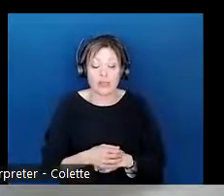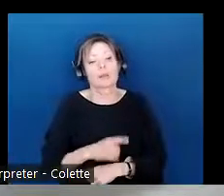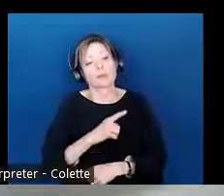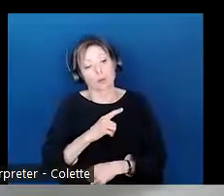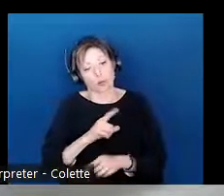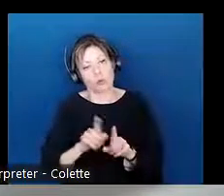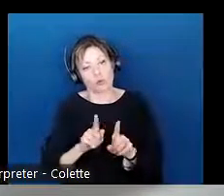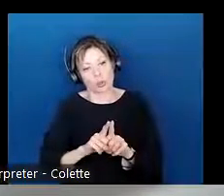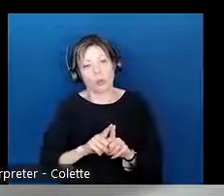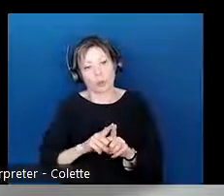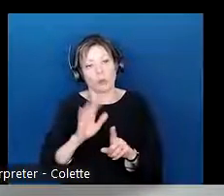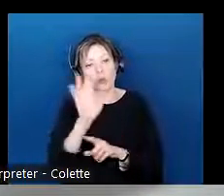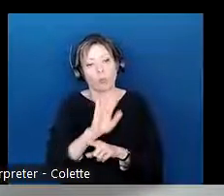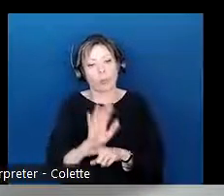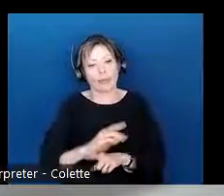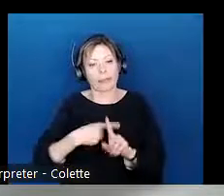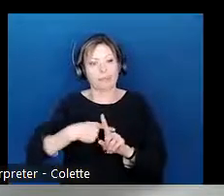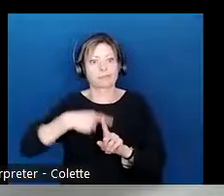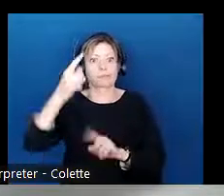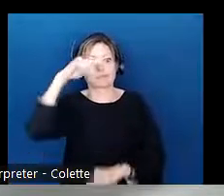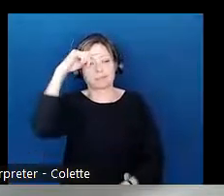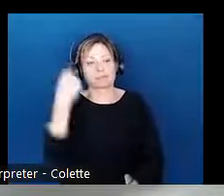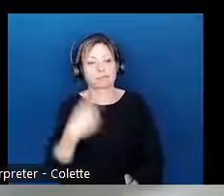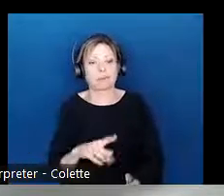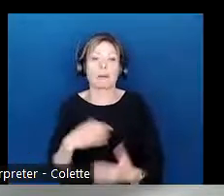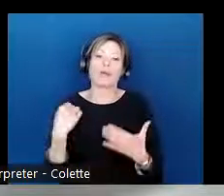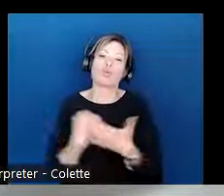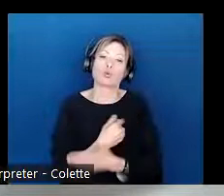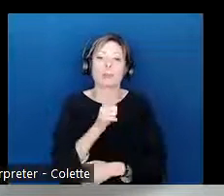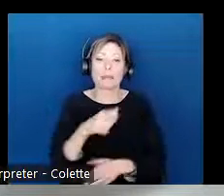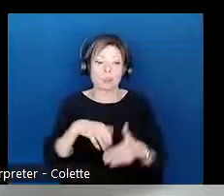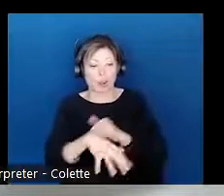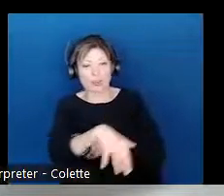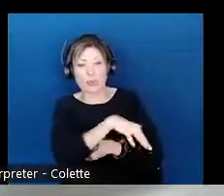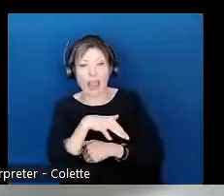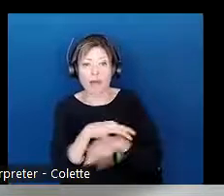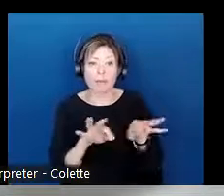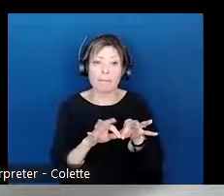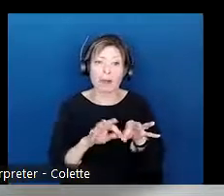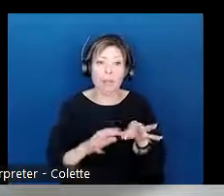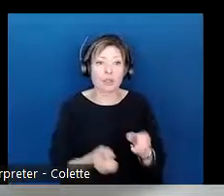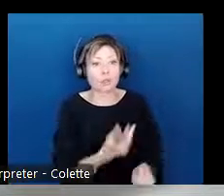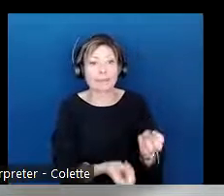also partly down to unfortunately people have been lighting barbecues and having fires on the